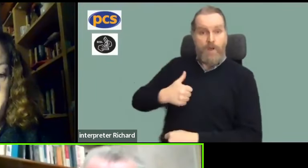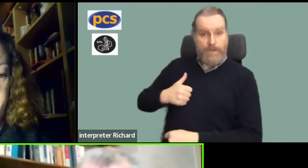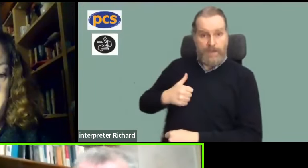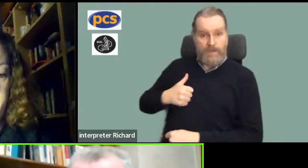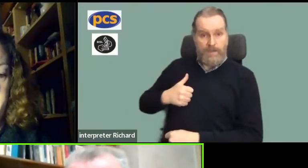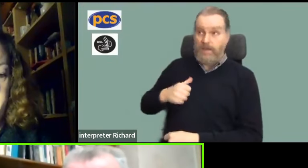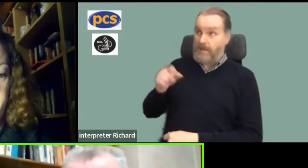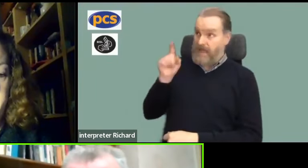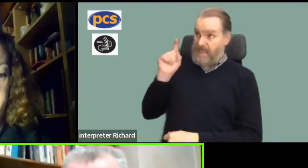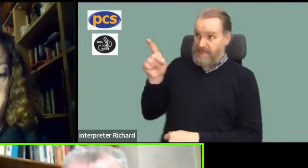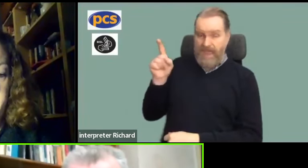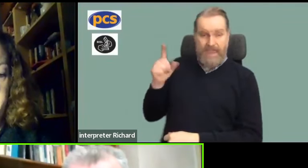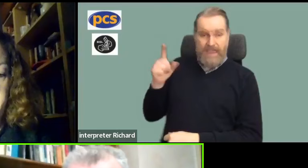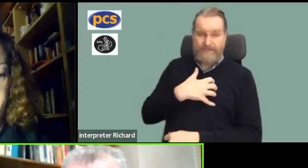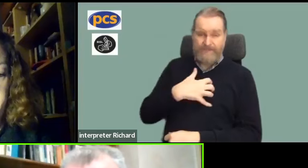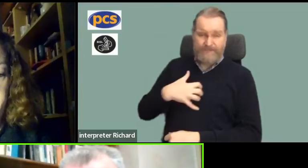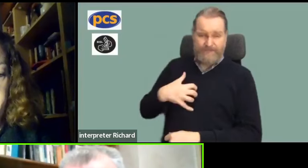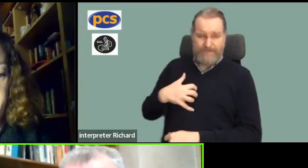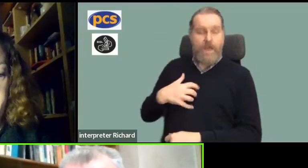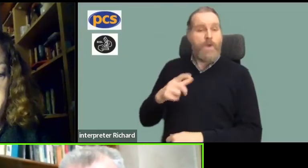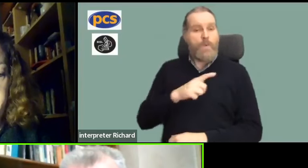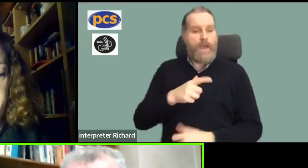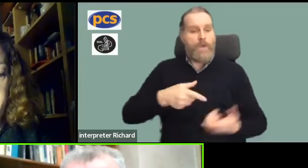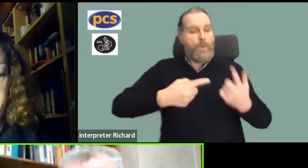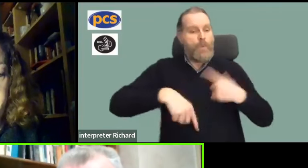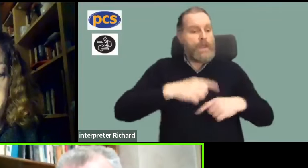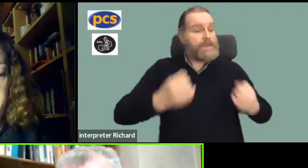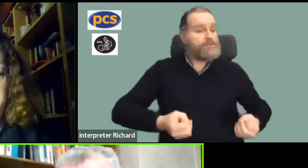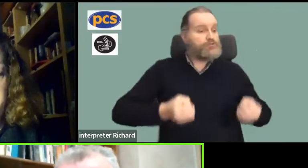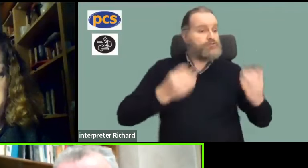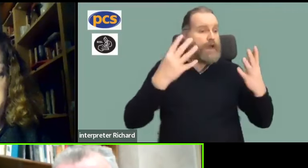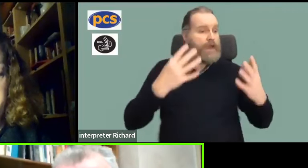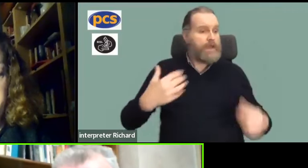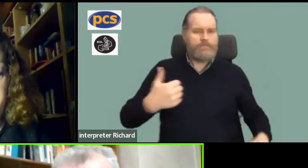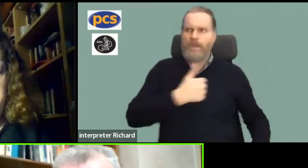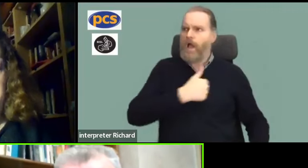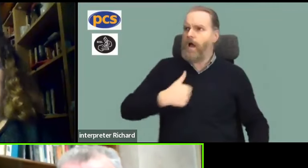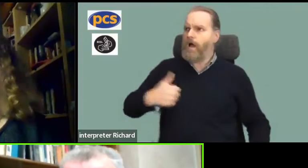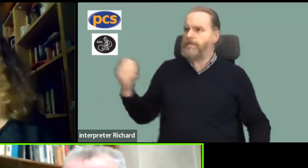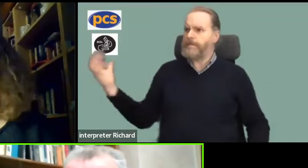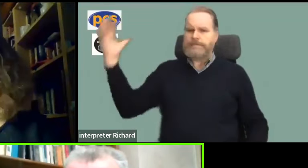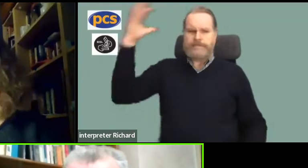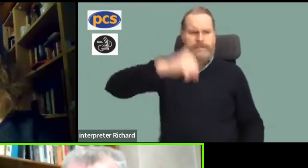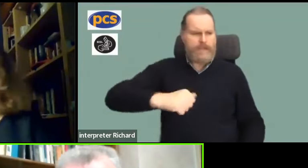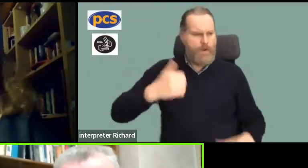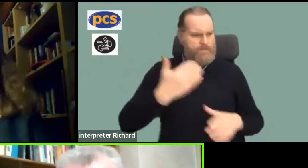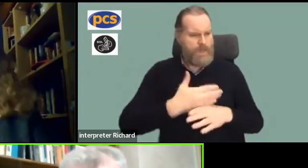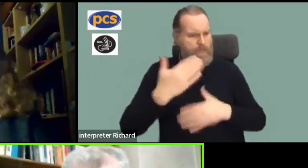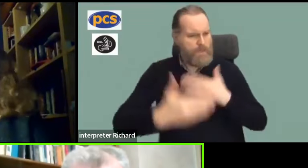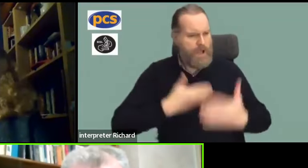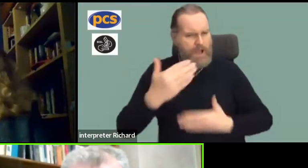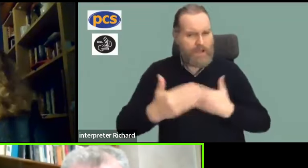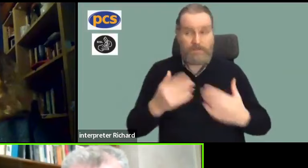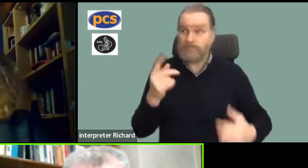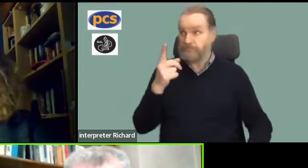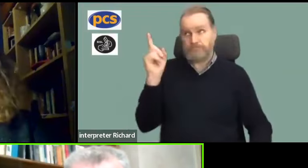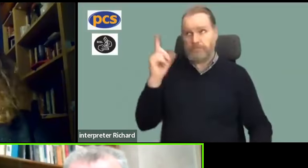armed services and we know from press speculations of the of the army themselves are not happy. Being asked to come in and go cover for striking cover for striking workers